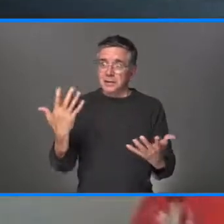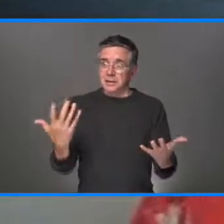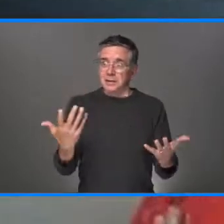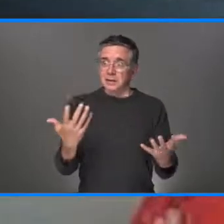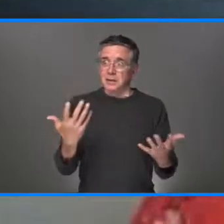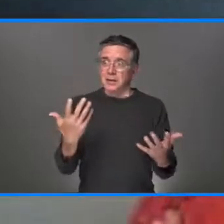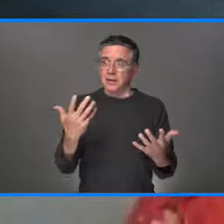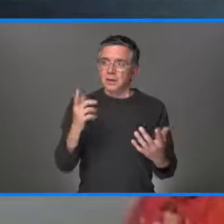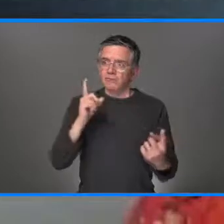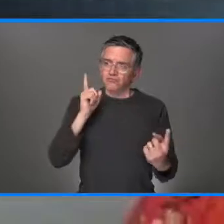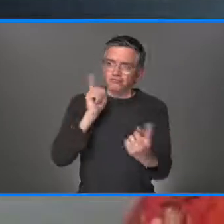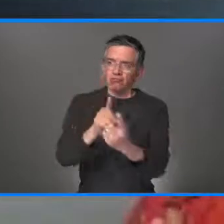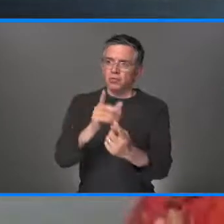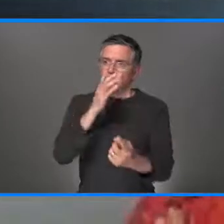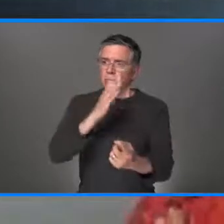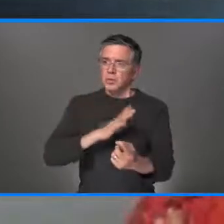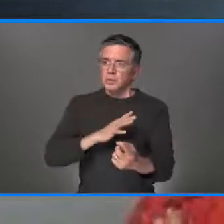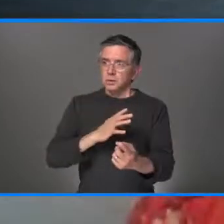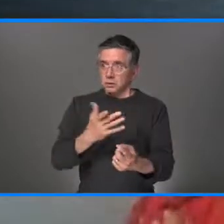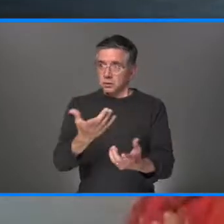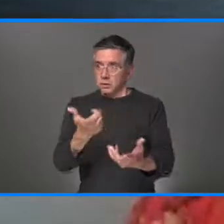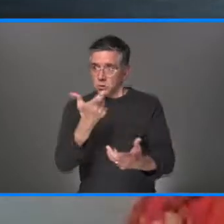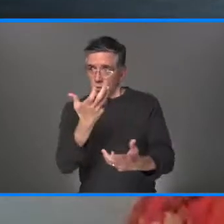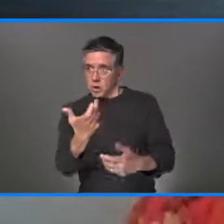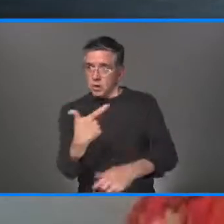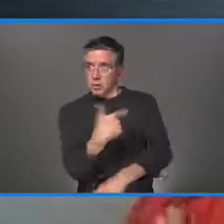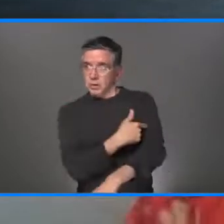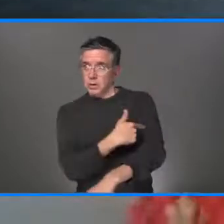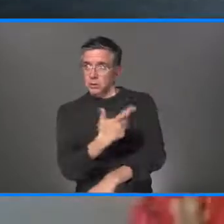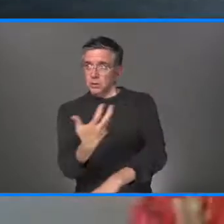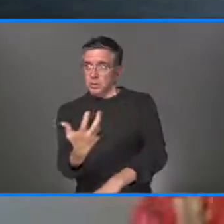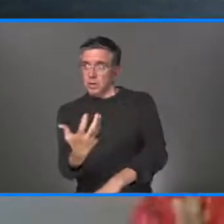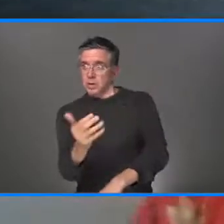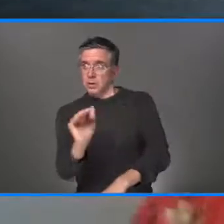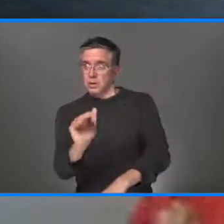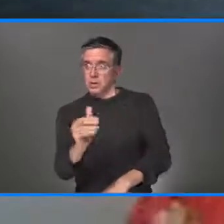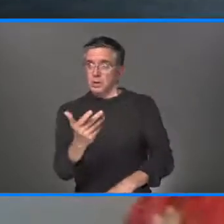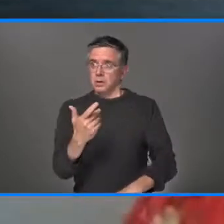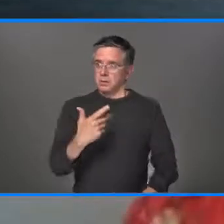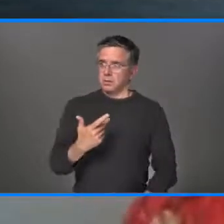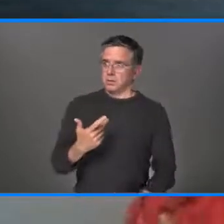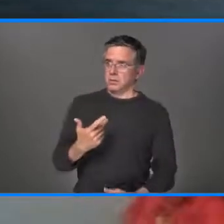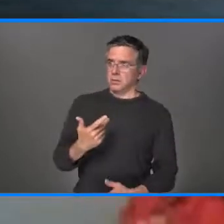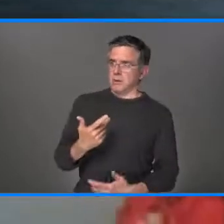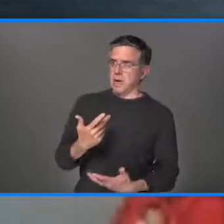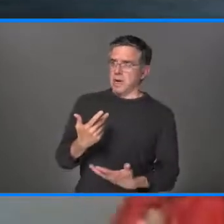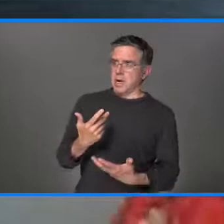and I said, "Are you interested in getting your COVID vaccine?" And she said, "Absolutely not."